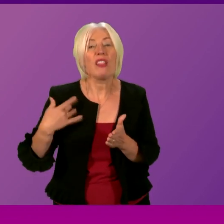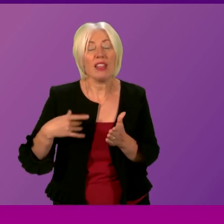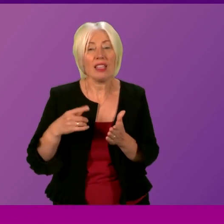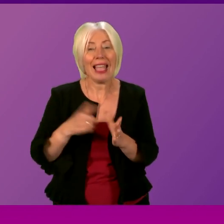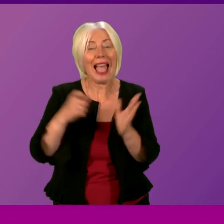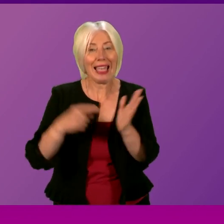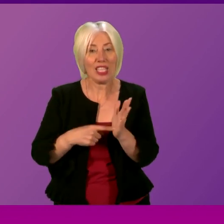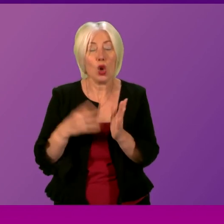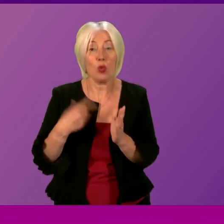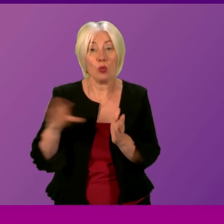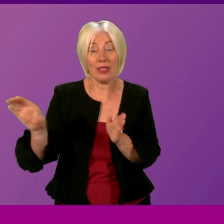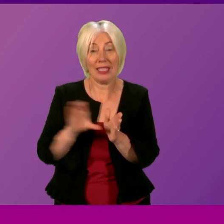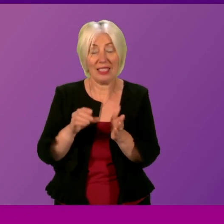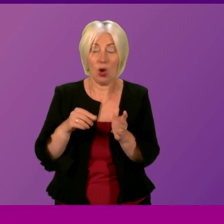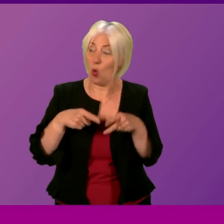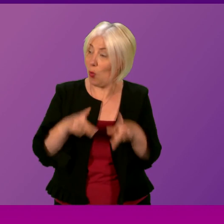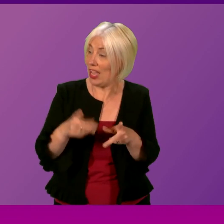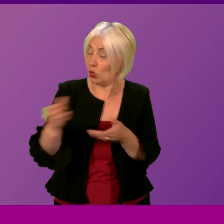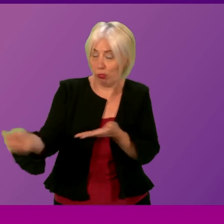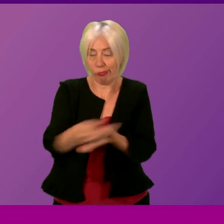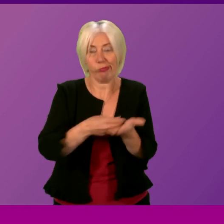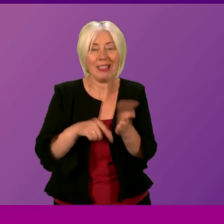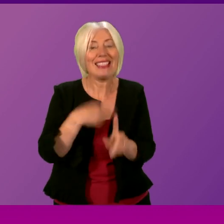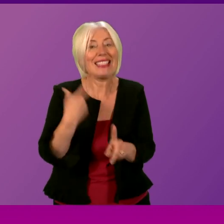whether at a national or a local level, and Labour has now ruled that out,